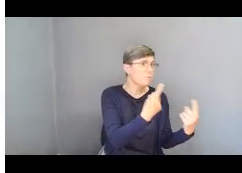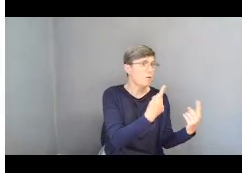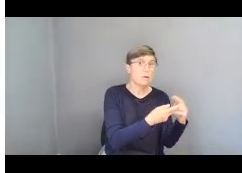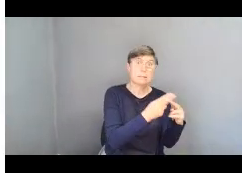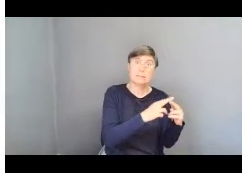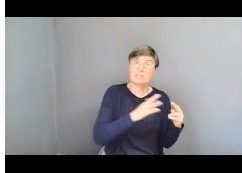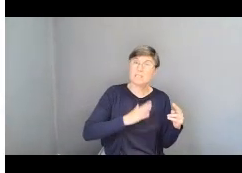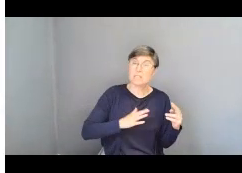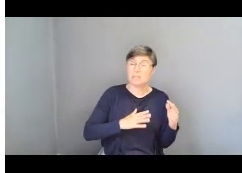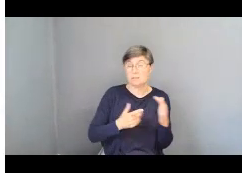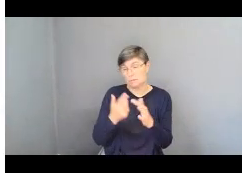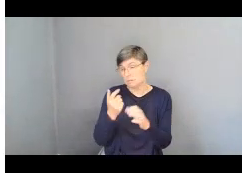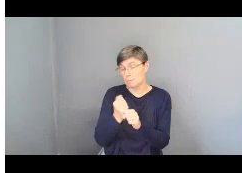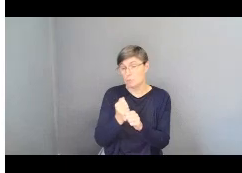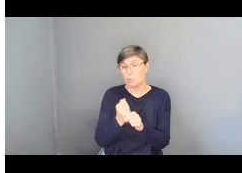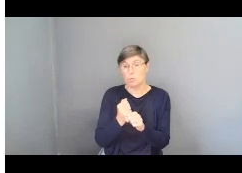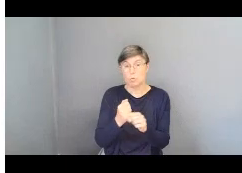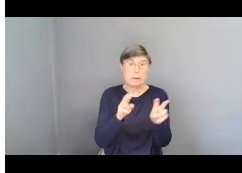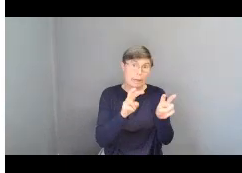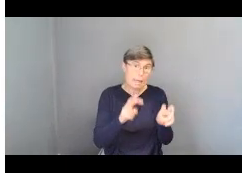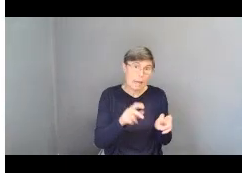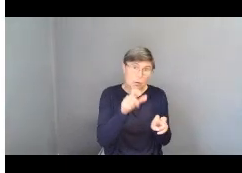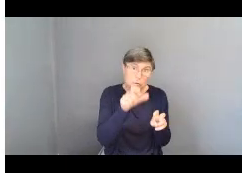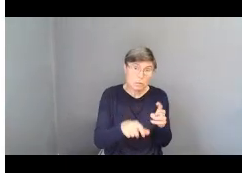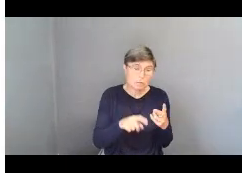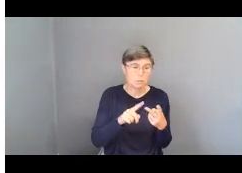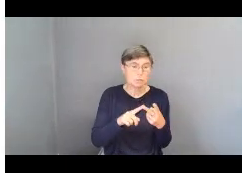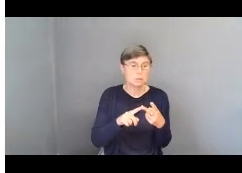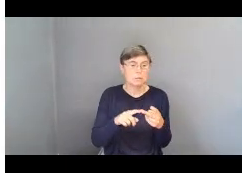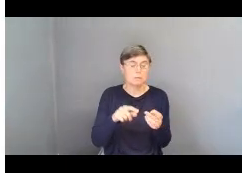a financial adviser or an employment agency.